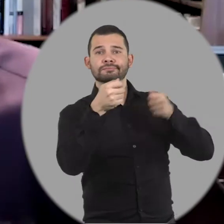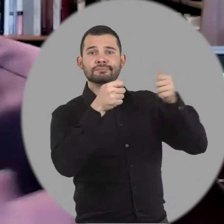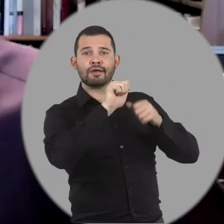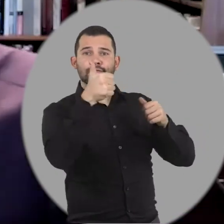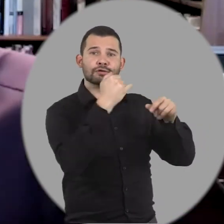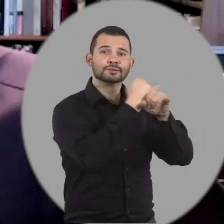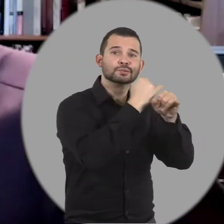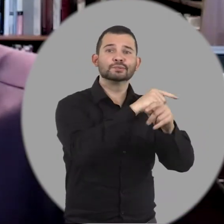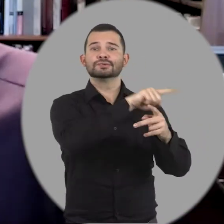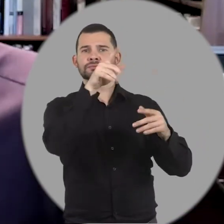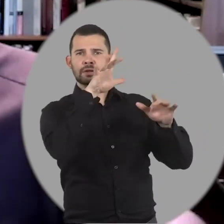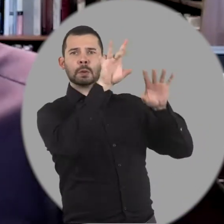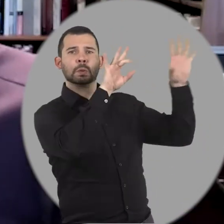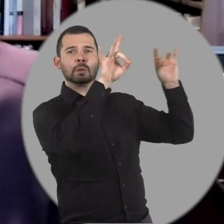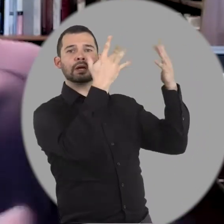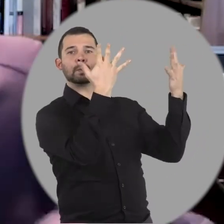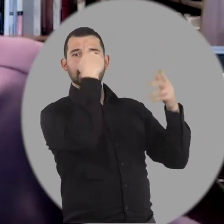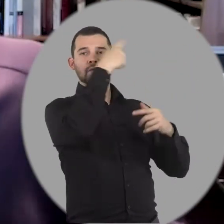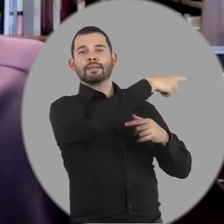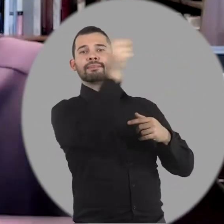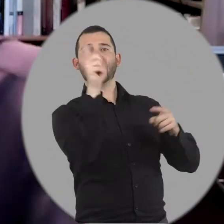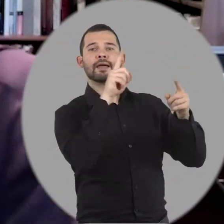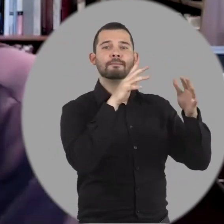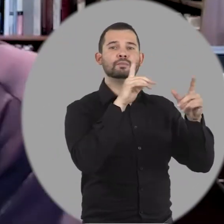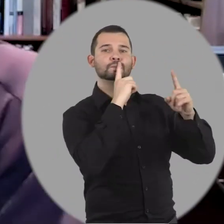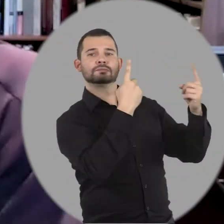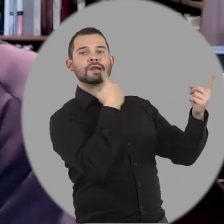imagine a whole process from design to implementation,